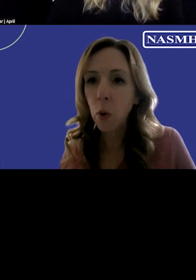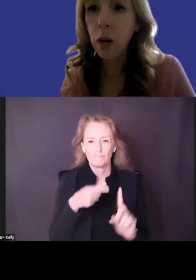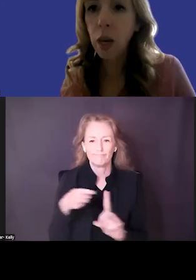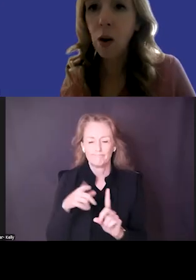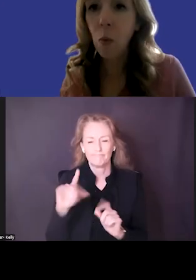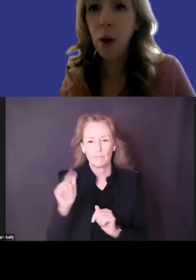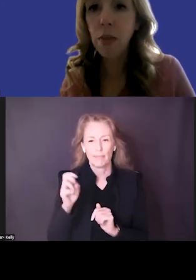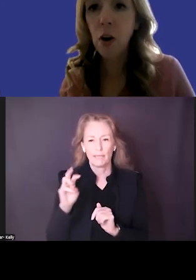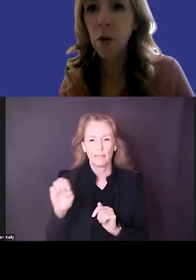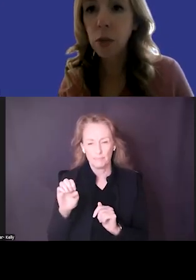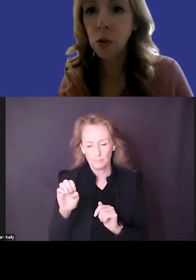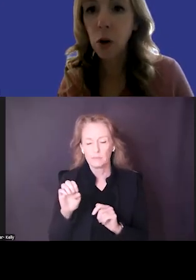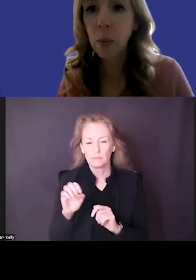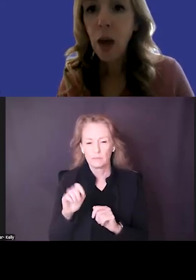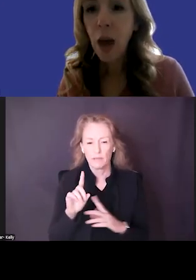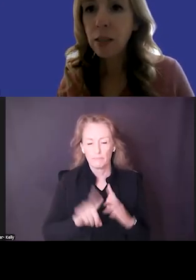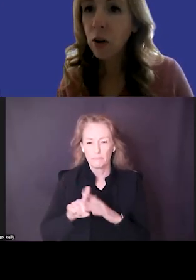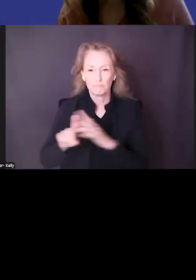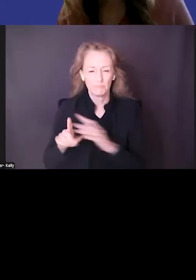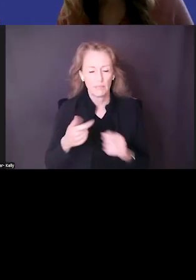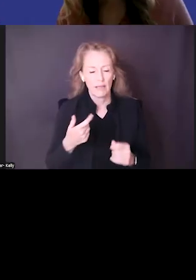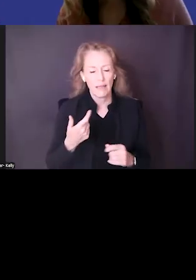WORKING WITH THE FOCUS GROUP AND TALKING WITH THE SUBJECT MATTER